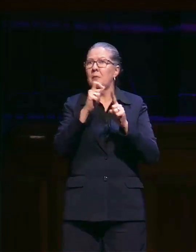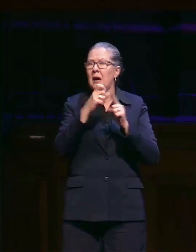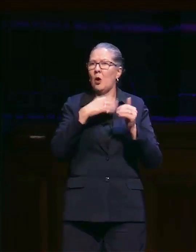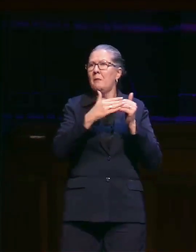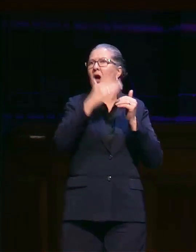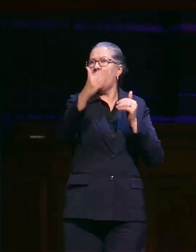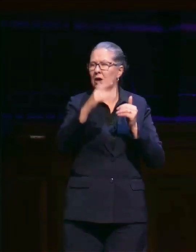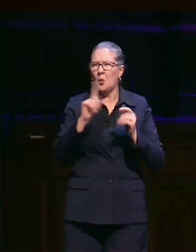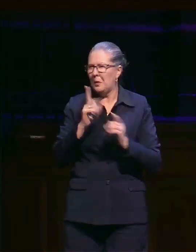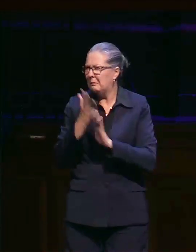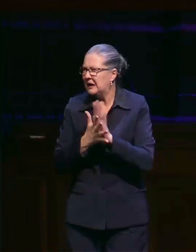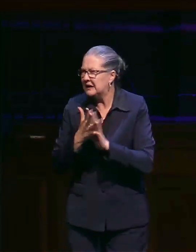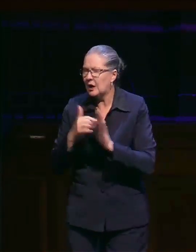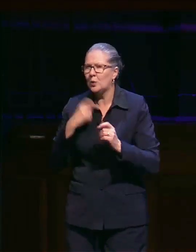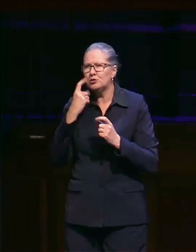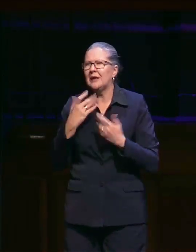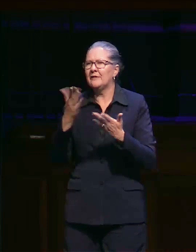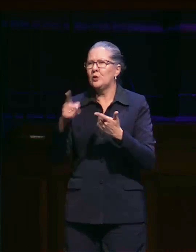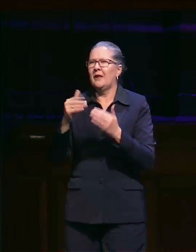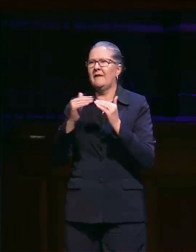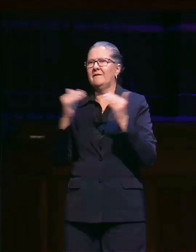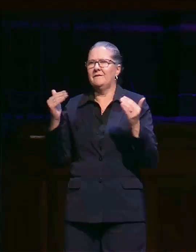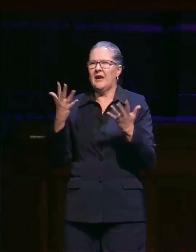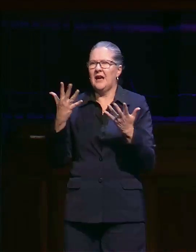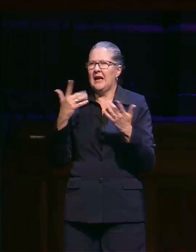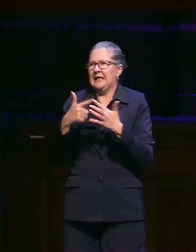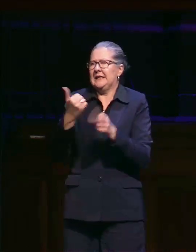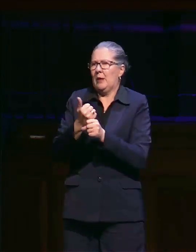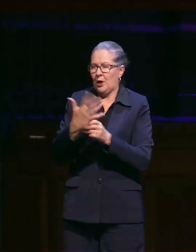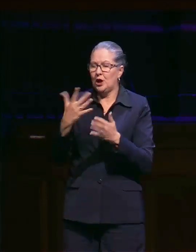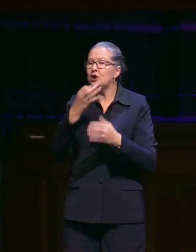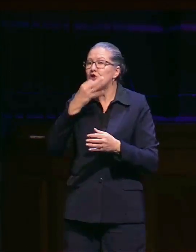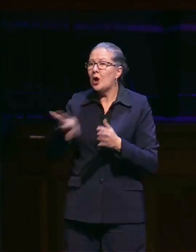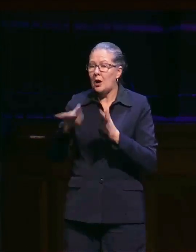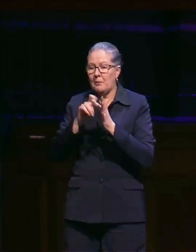me give you the clearest example I can child well-being New Zealand is a